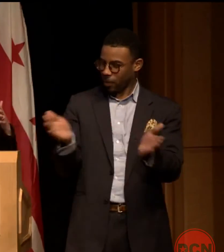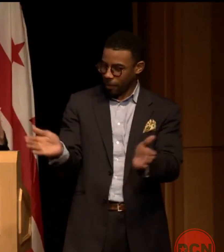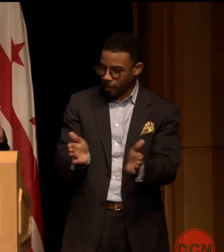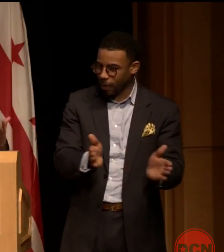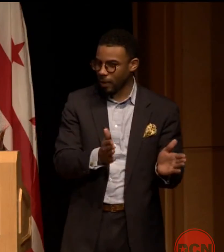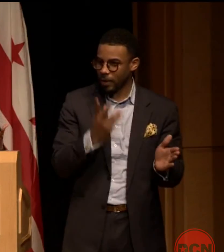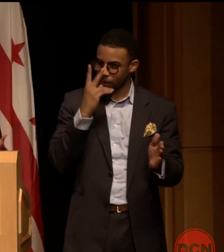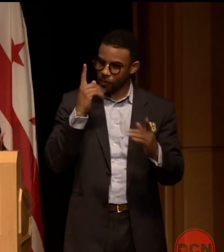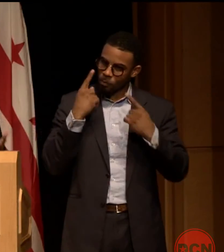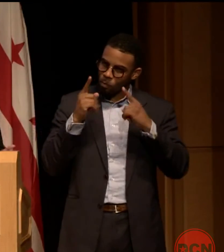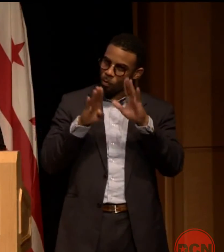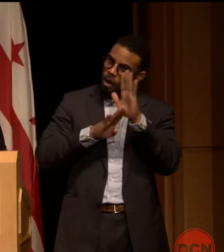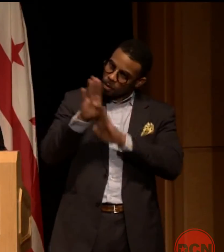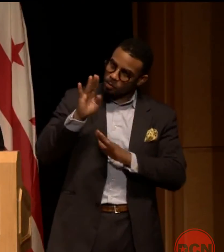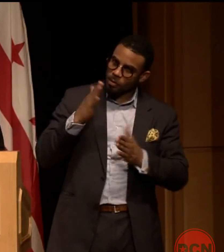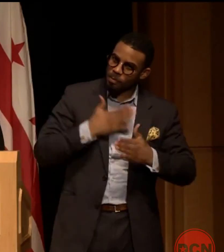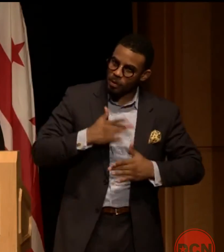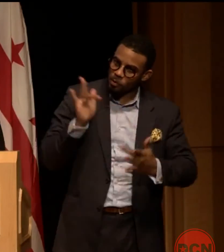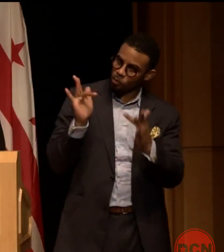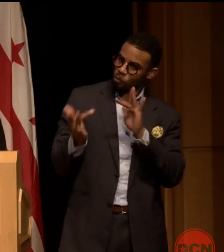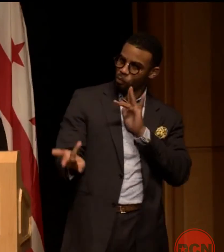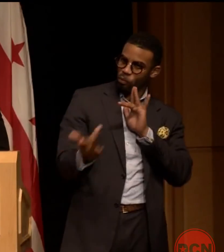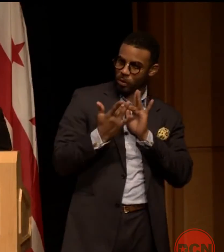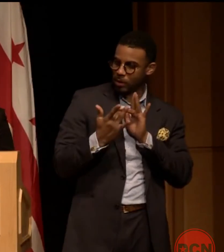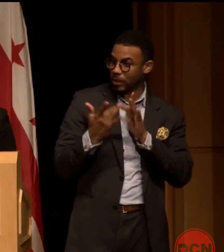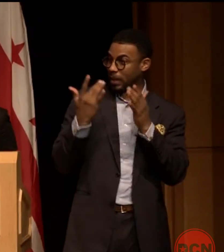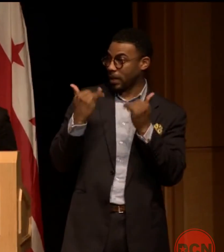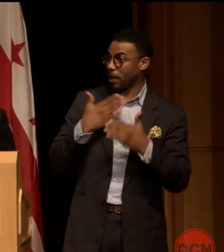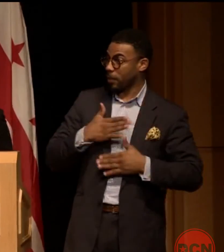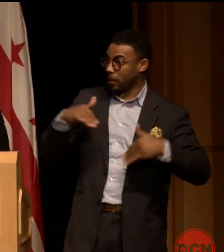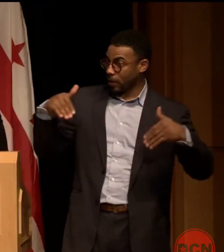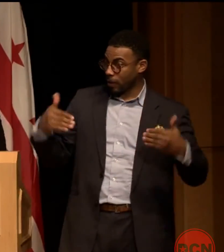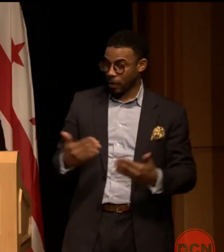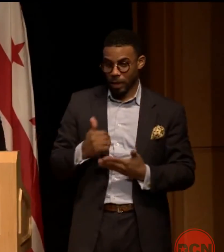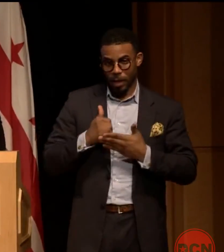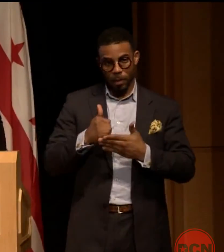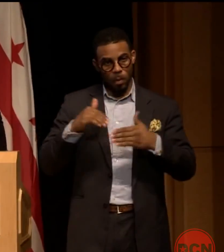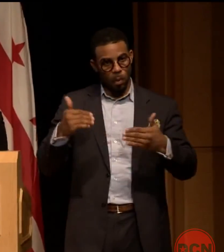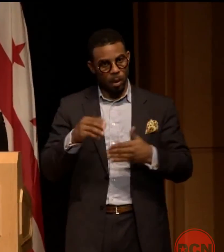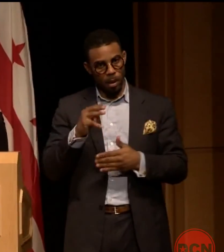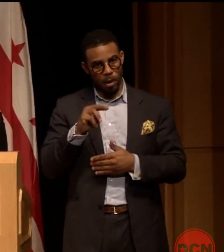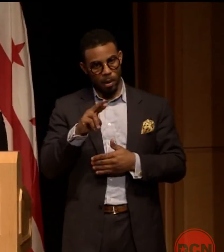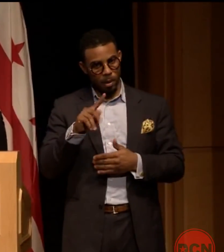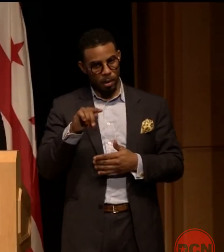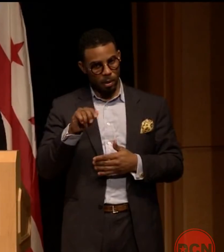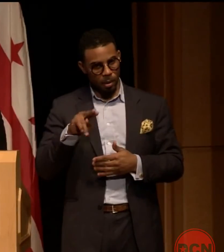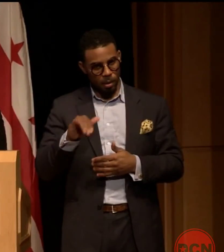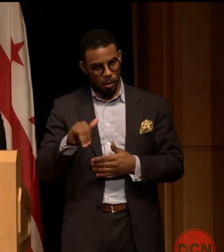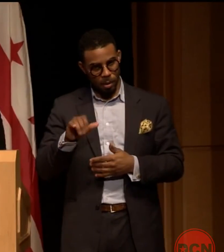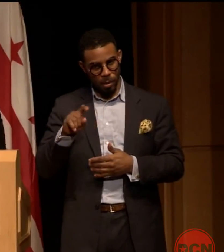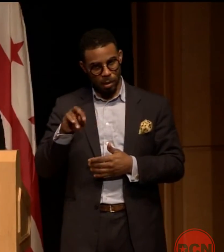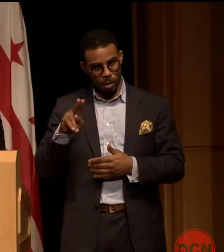TO SEE YOU PROSPER SO PLEASE REACH OUT TO US AND NOW PLEASE HELP ME WELCOME MISS TANYA STERN, DEPUTY MAYOR FOR